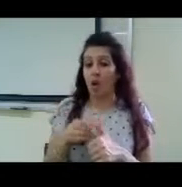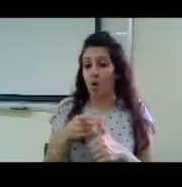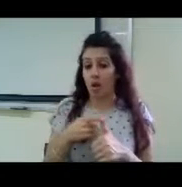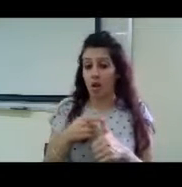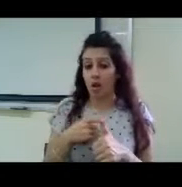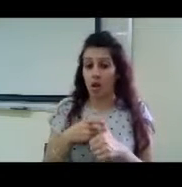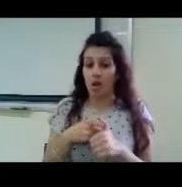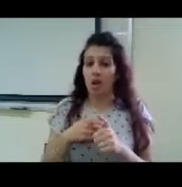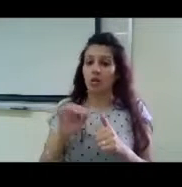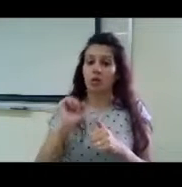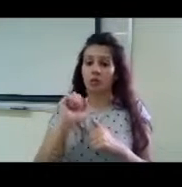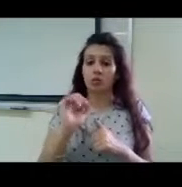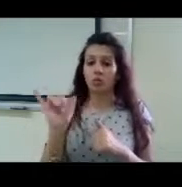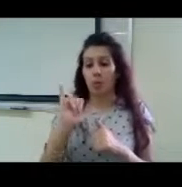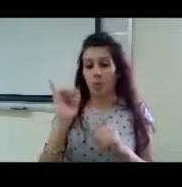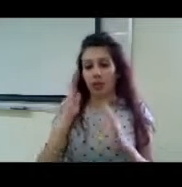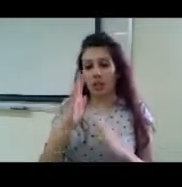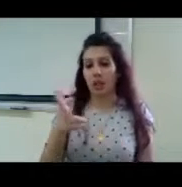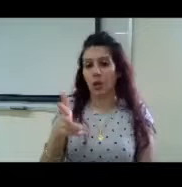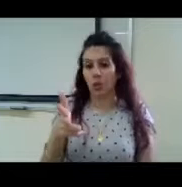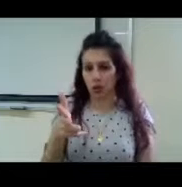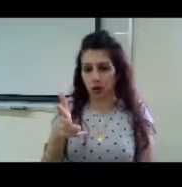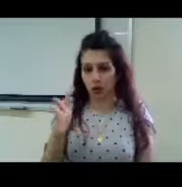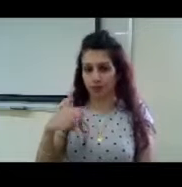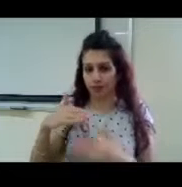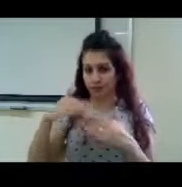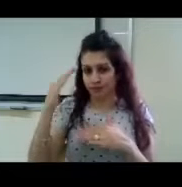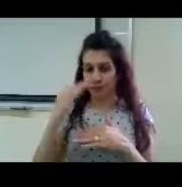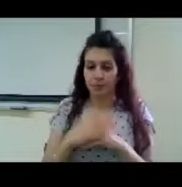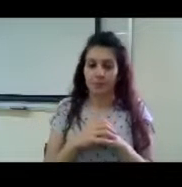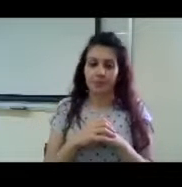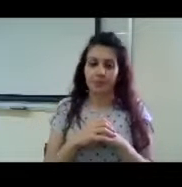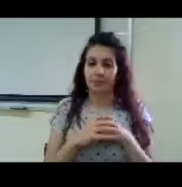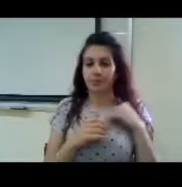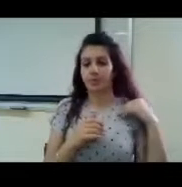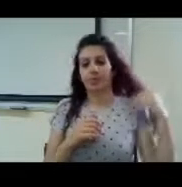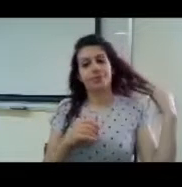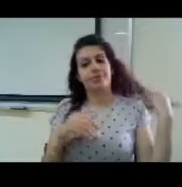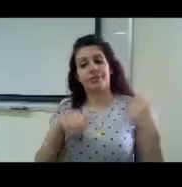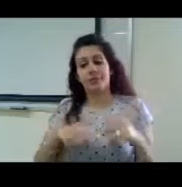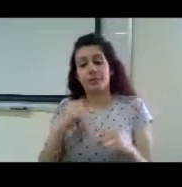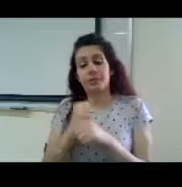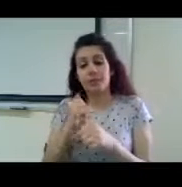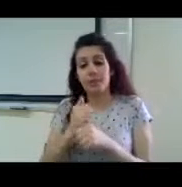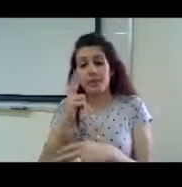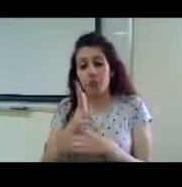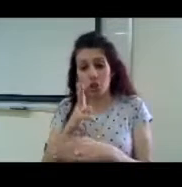1000 year a lamb Kenia Tim SSG woman so my bath had the